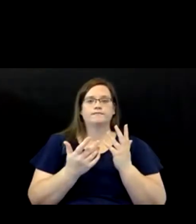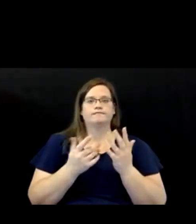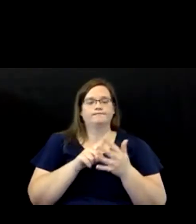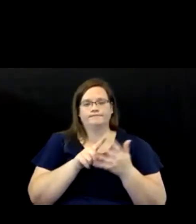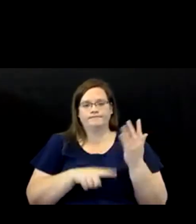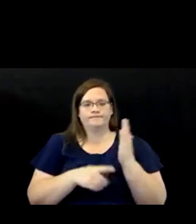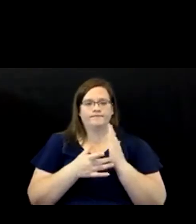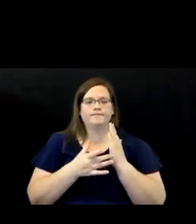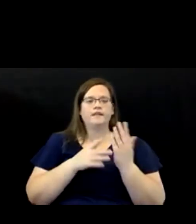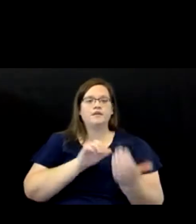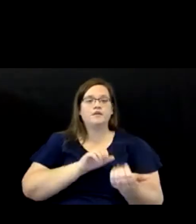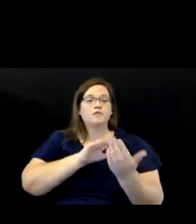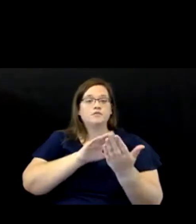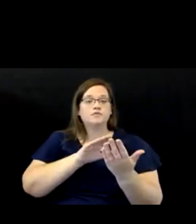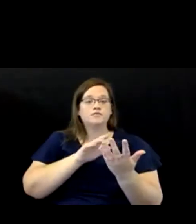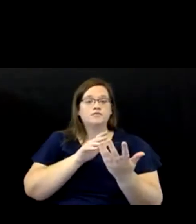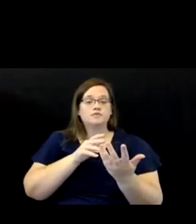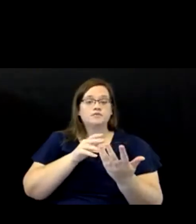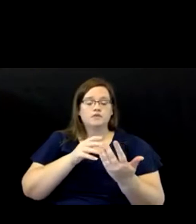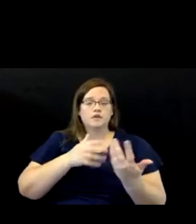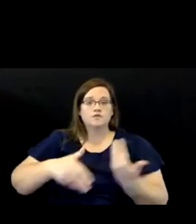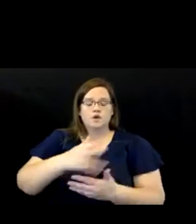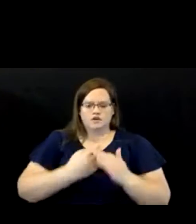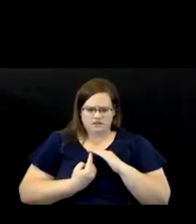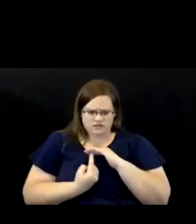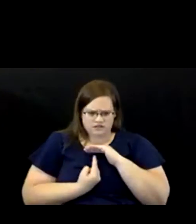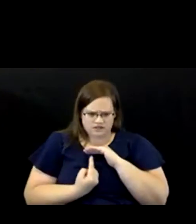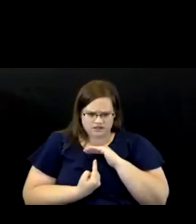to address social isolation and have hired staff to help people learn